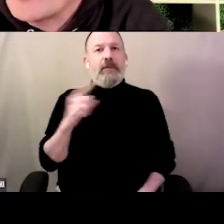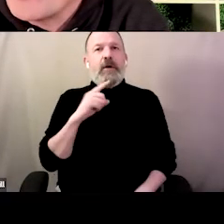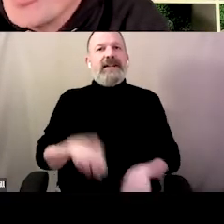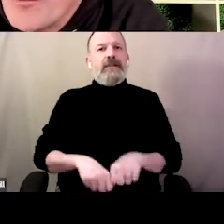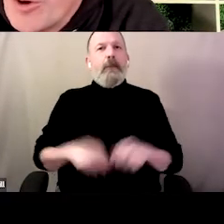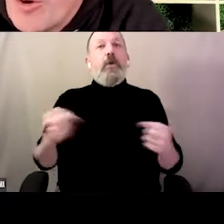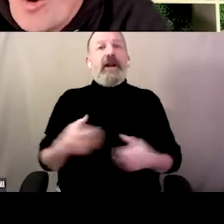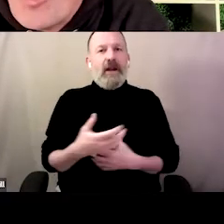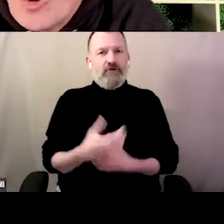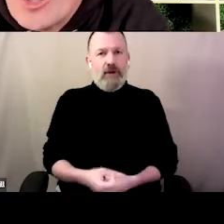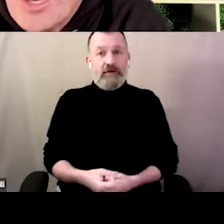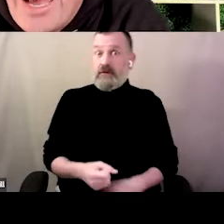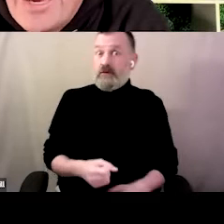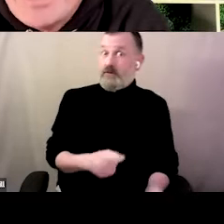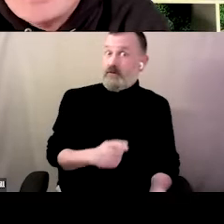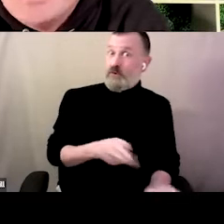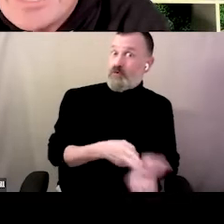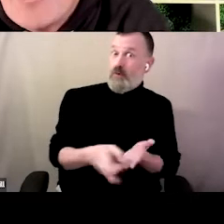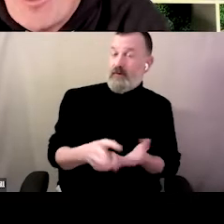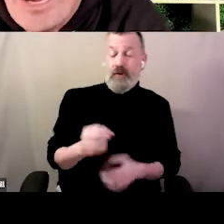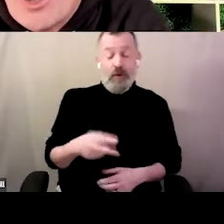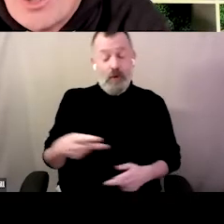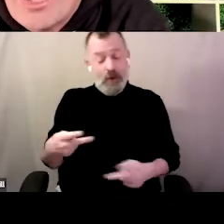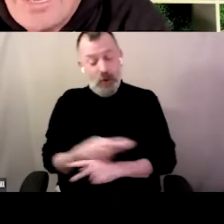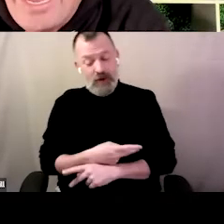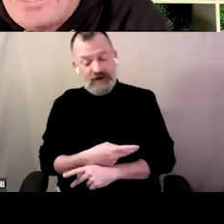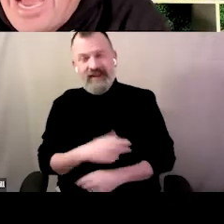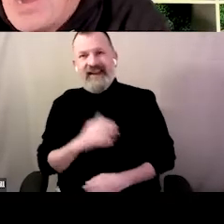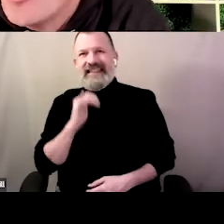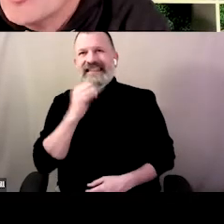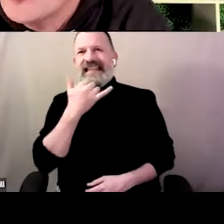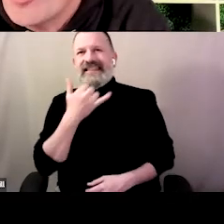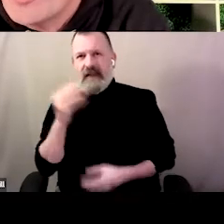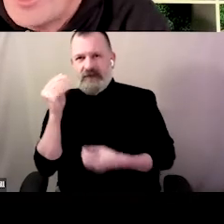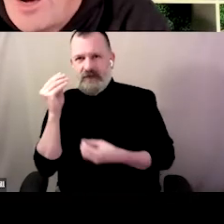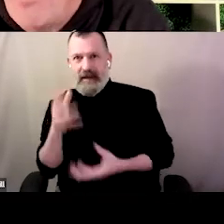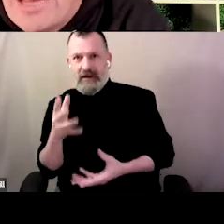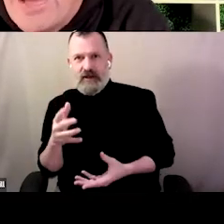truthful or worse yet disinformation and how are you going to combat that.